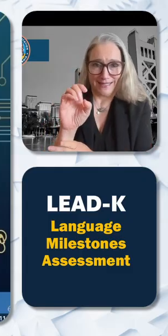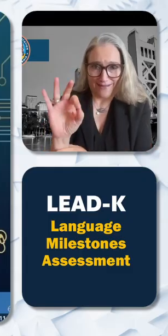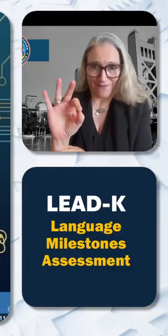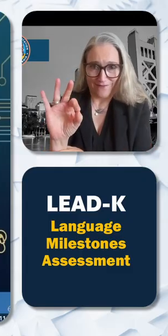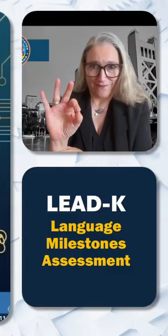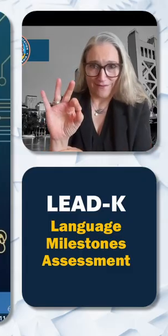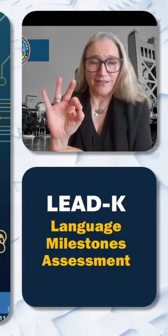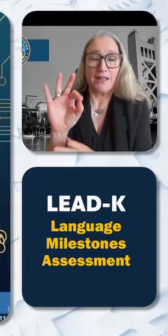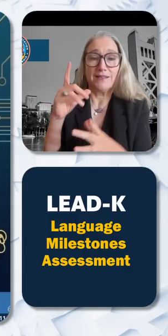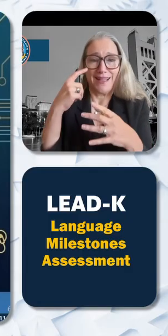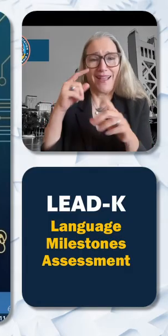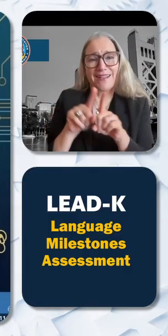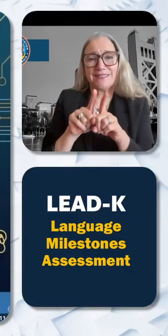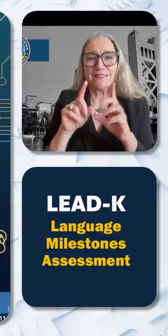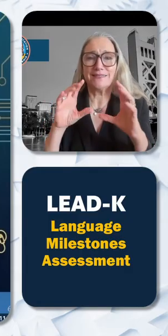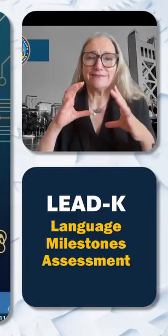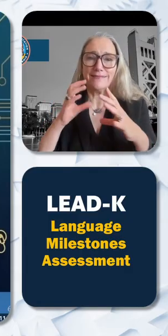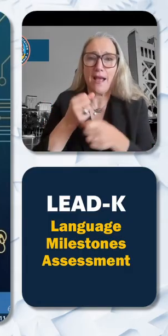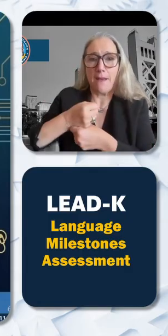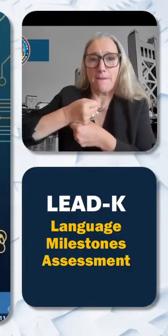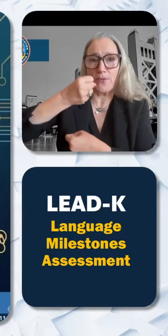Going forward, I will be utilizing the term Deaf.